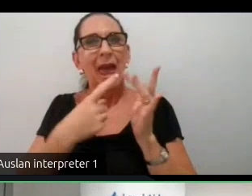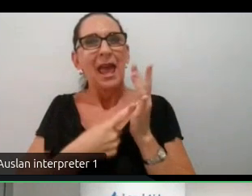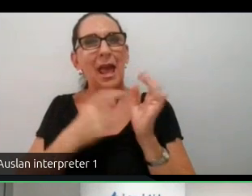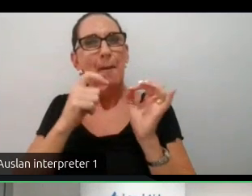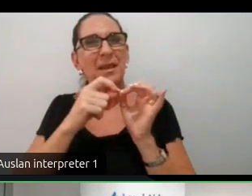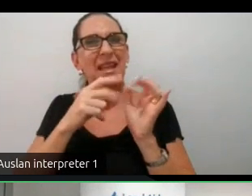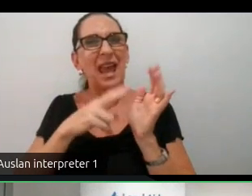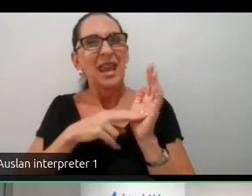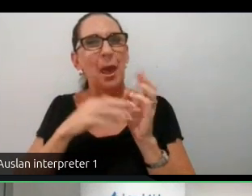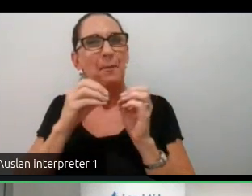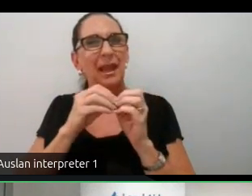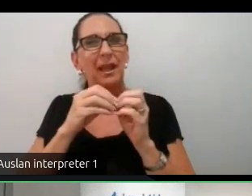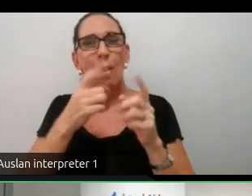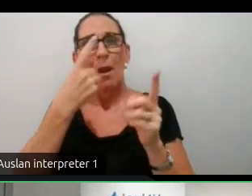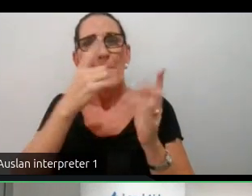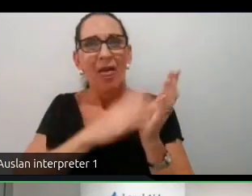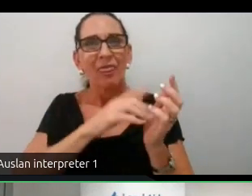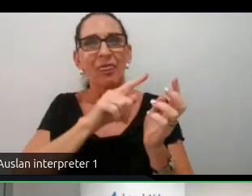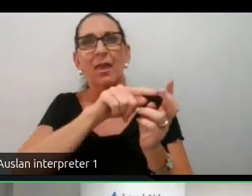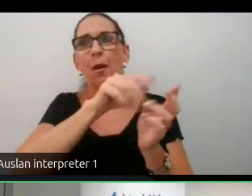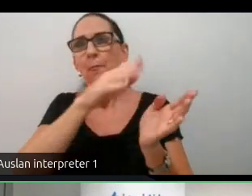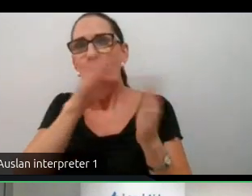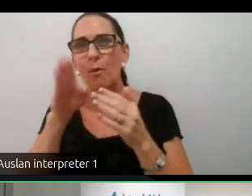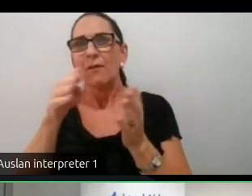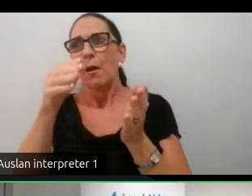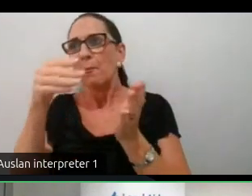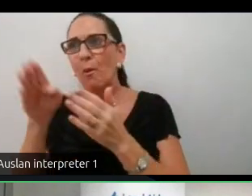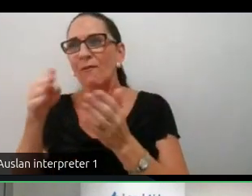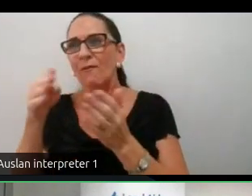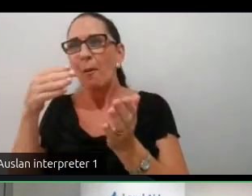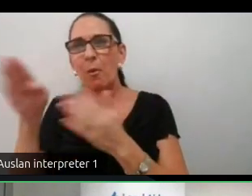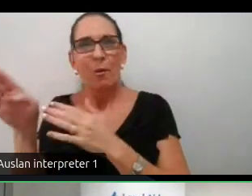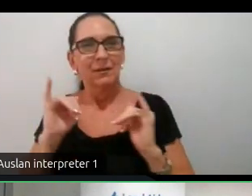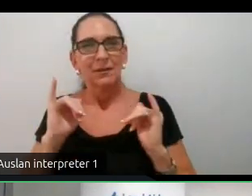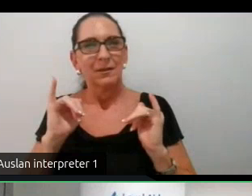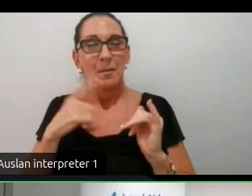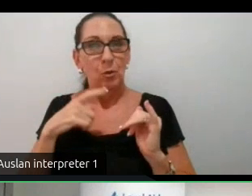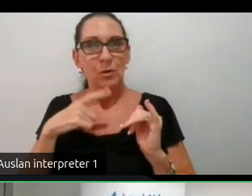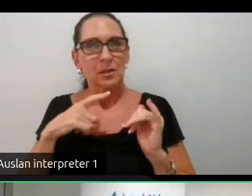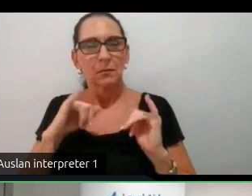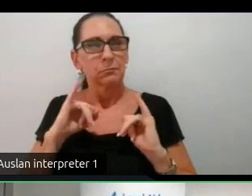where they have to move from one to another to another because the trauma of the disaster and